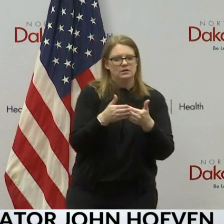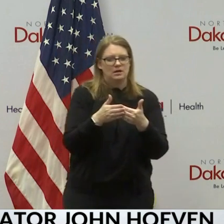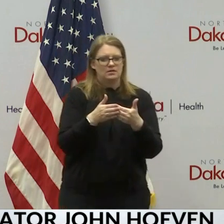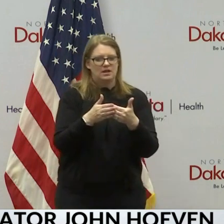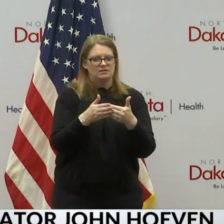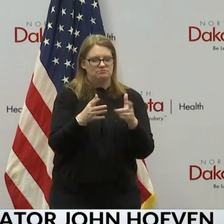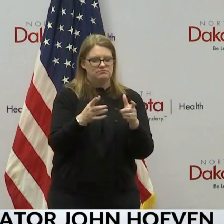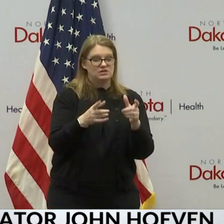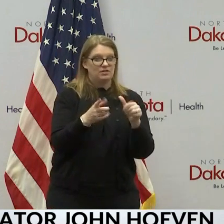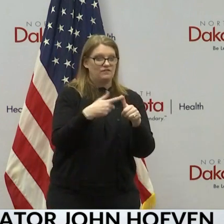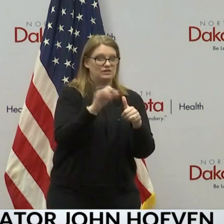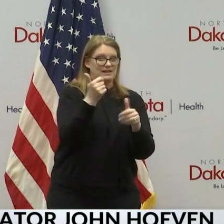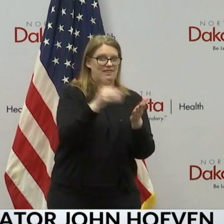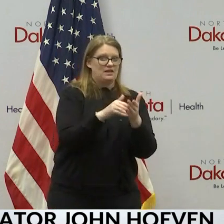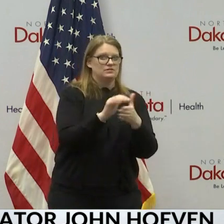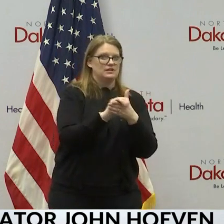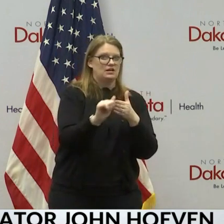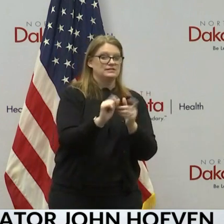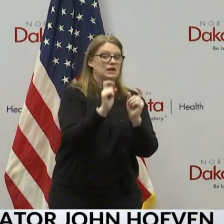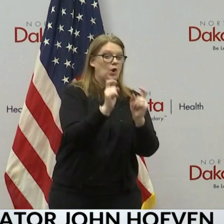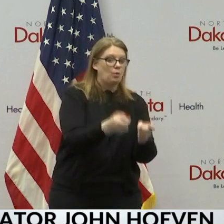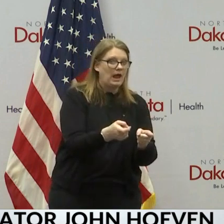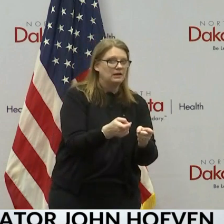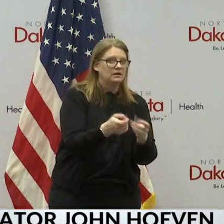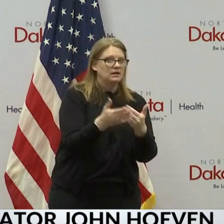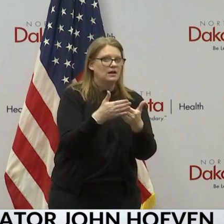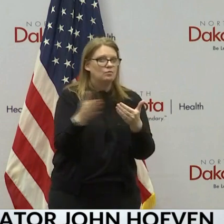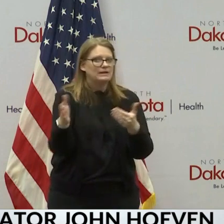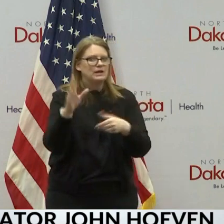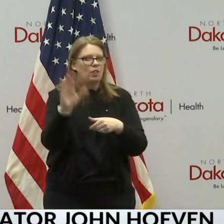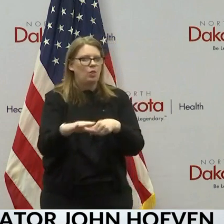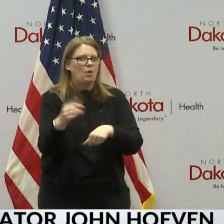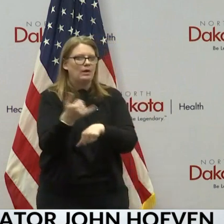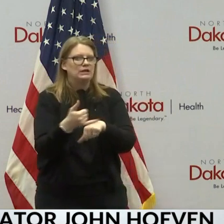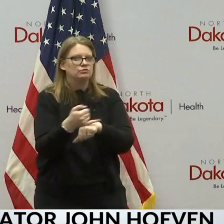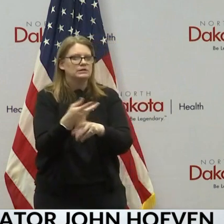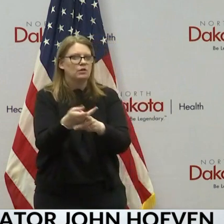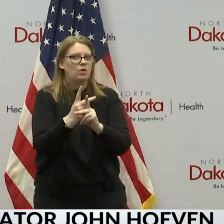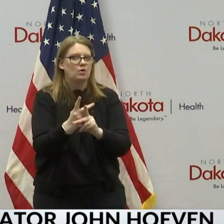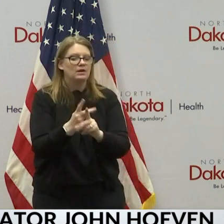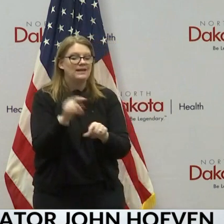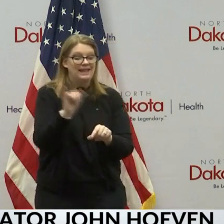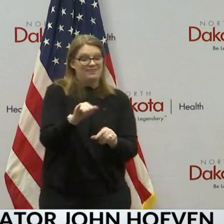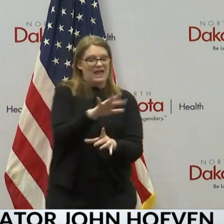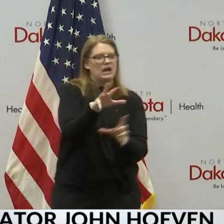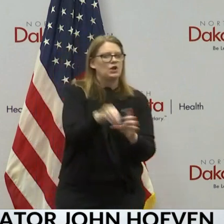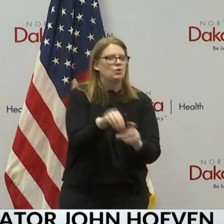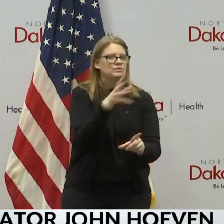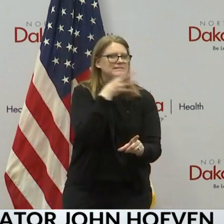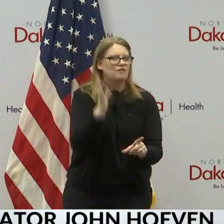IT PROVIDES UP TO A $10,000 GRANT ON THE FRONT END AND THEN A LOW INTEREST LOAN.